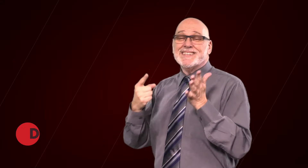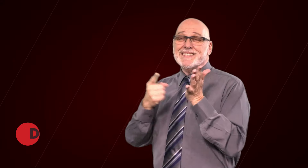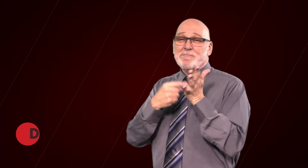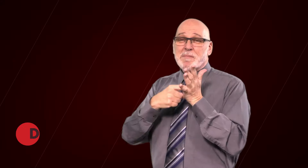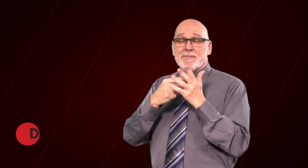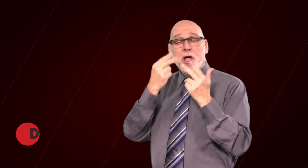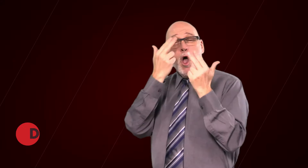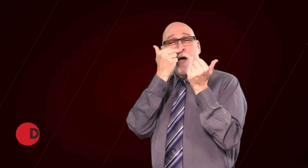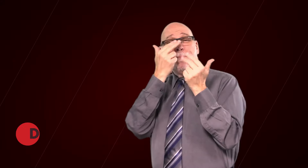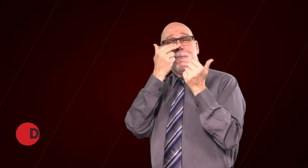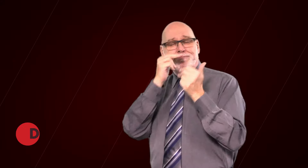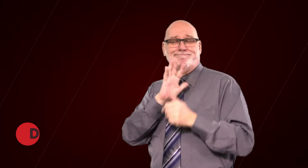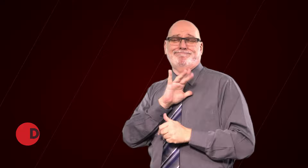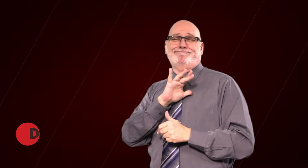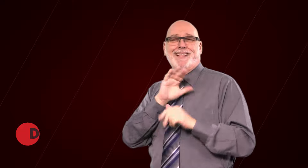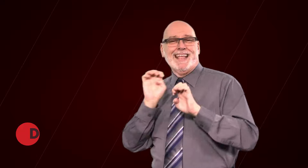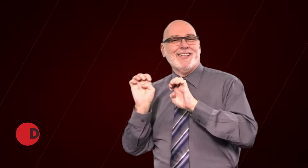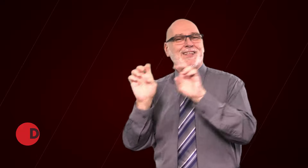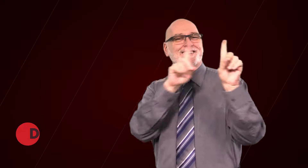[Anselmo]: Sometimes using humour is the best way to educate hearing